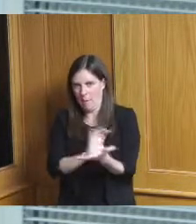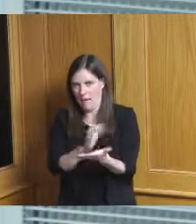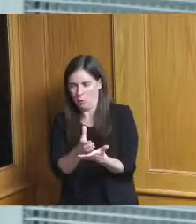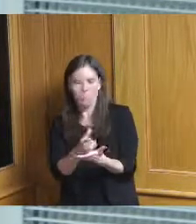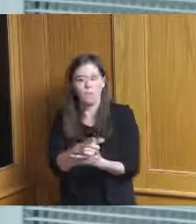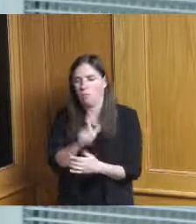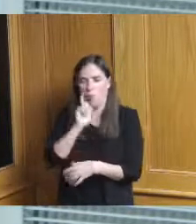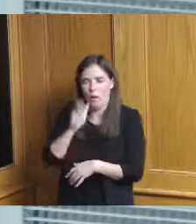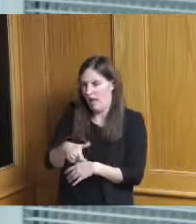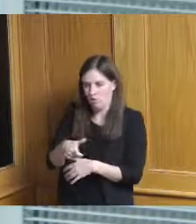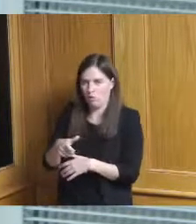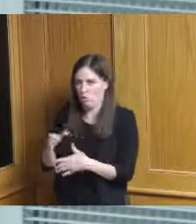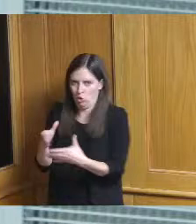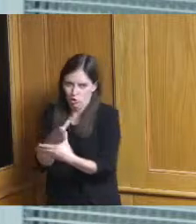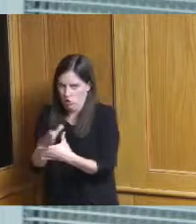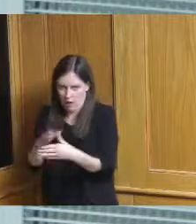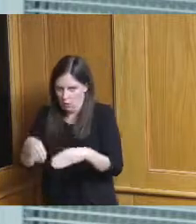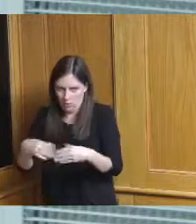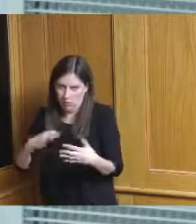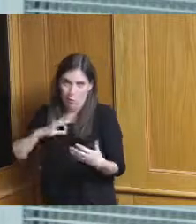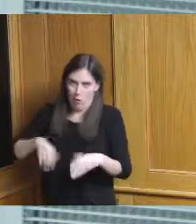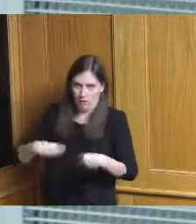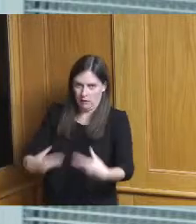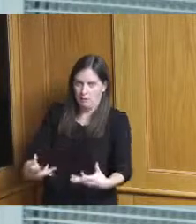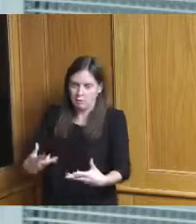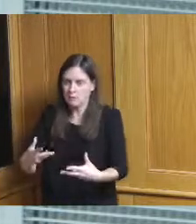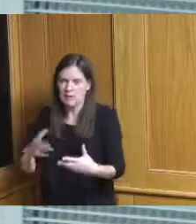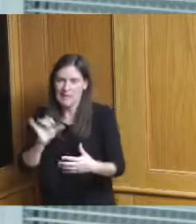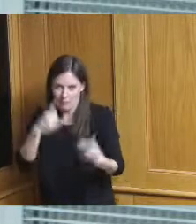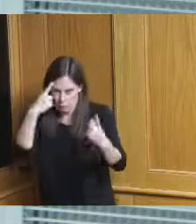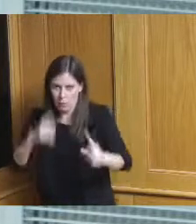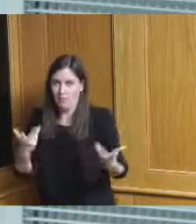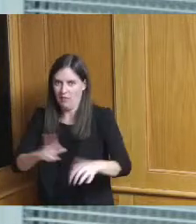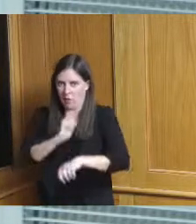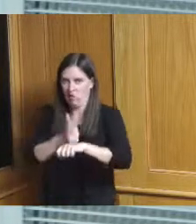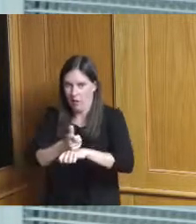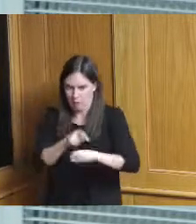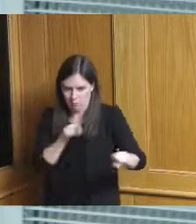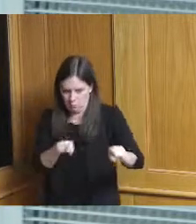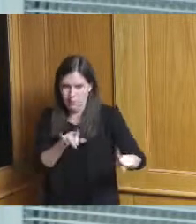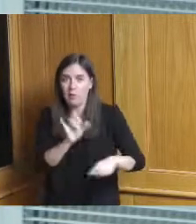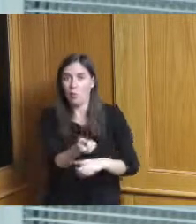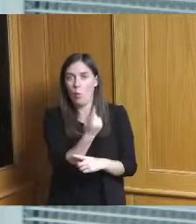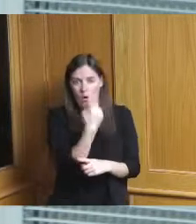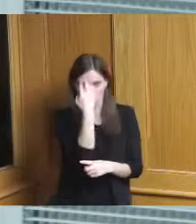that's an agreement between Woodlawn and the school district so that's one reason let's see